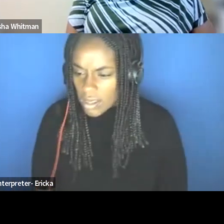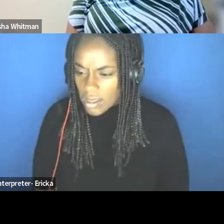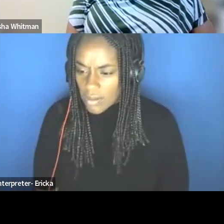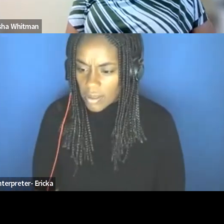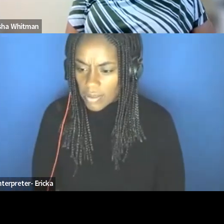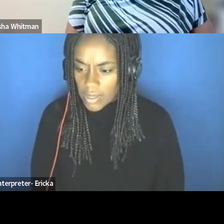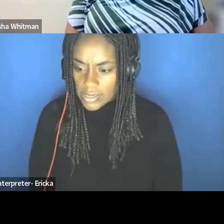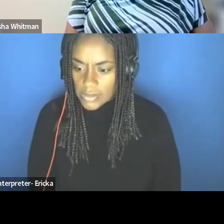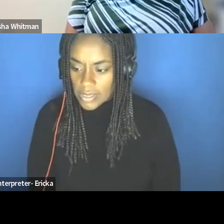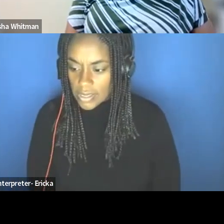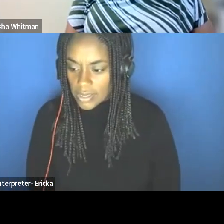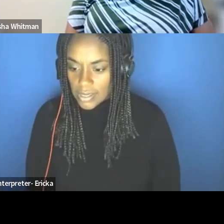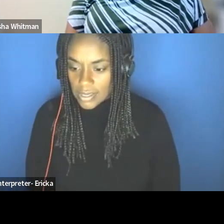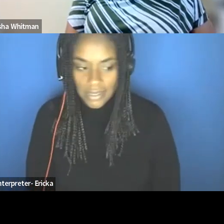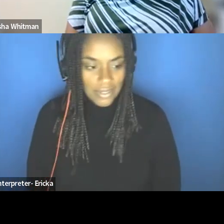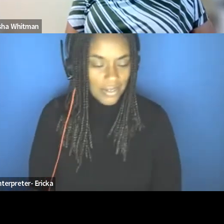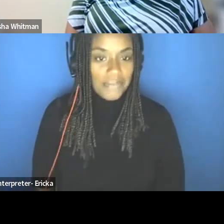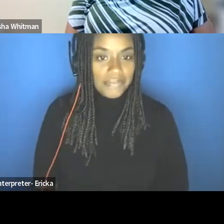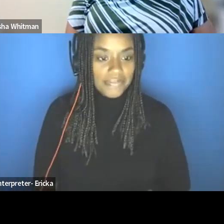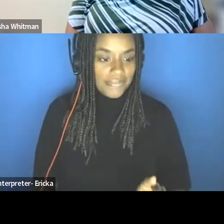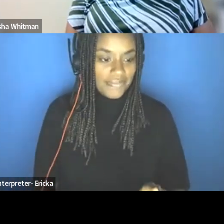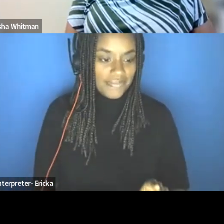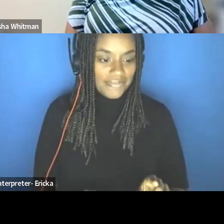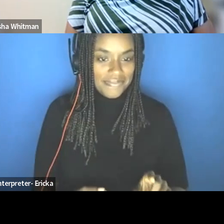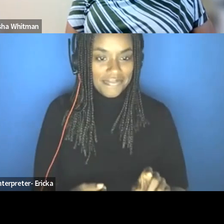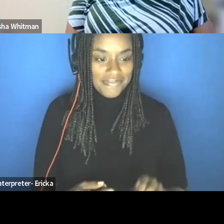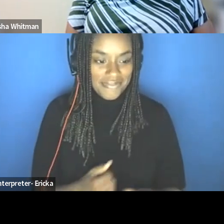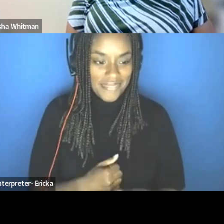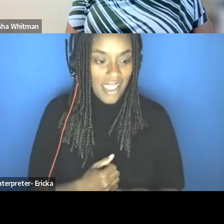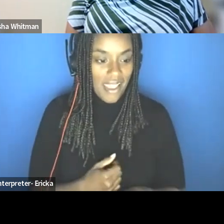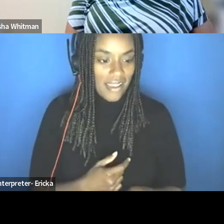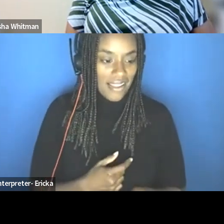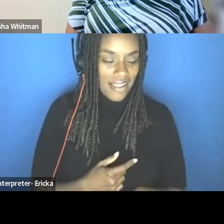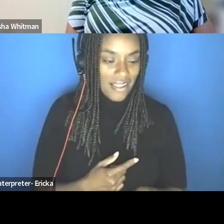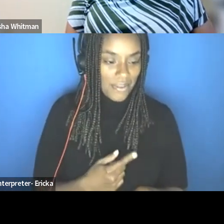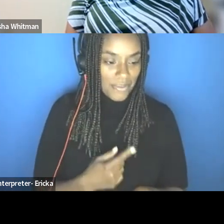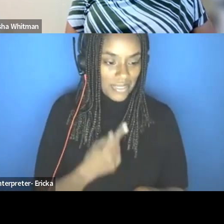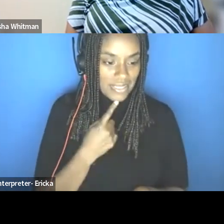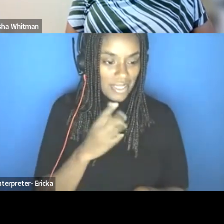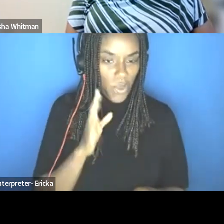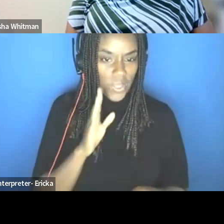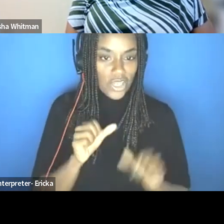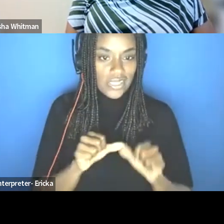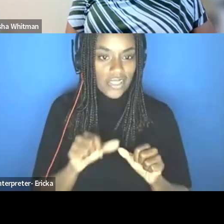Thank you all.